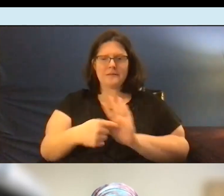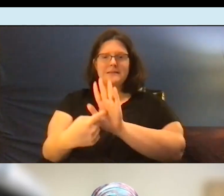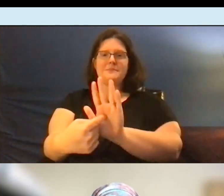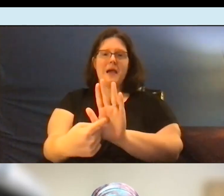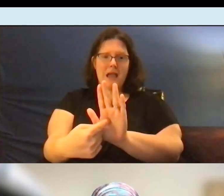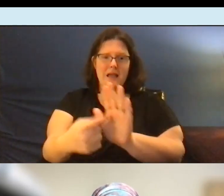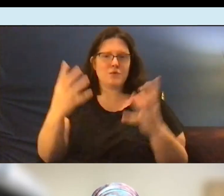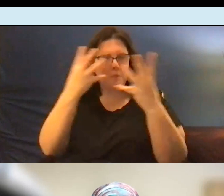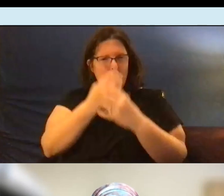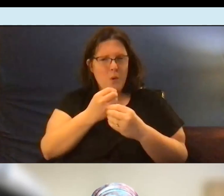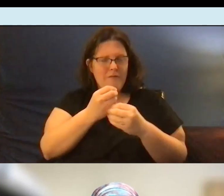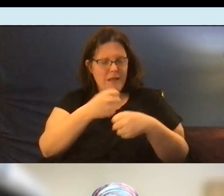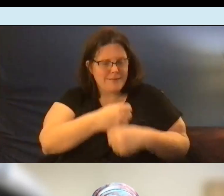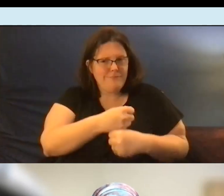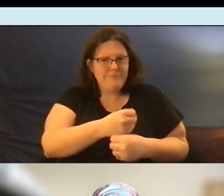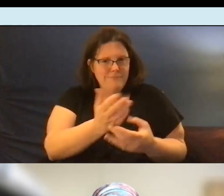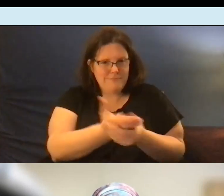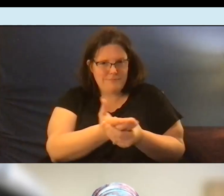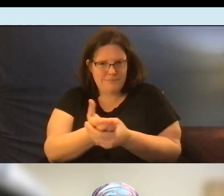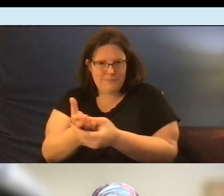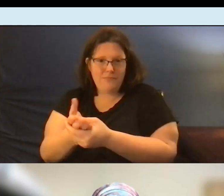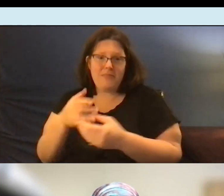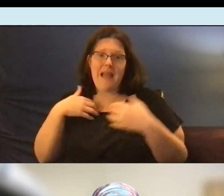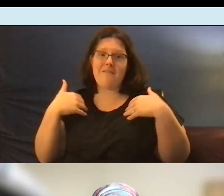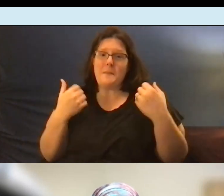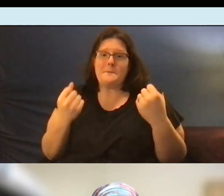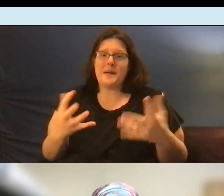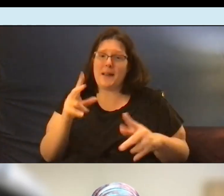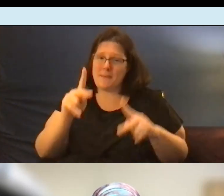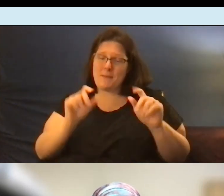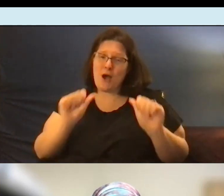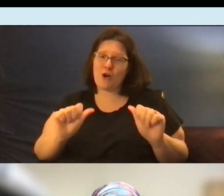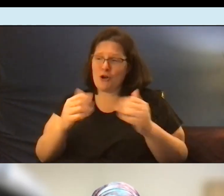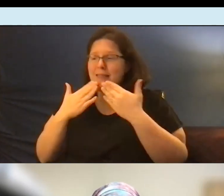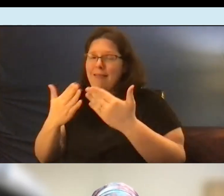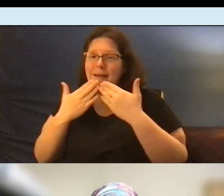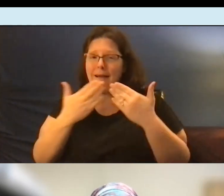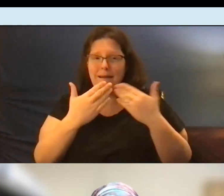um beautifully done um and I have a lot of people to thank for that um but- but yeah and in the